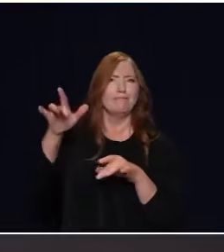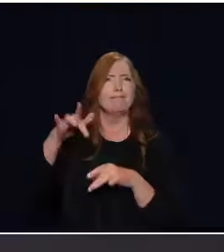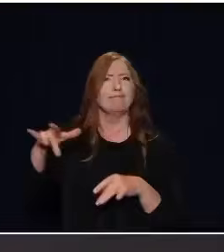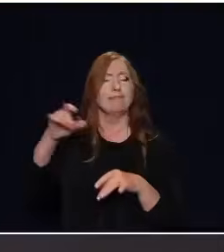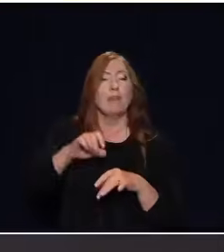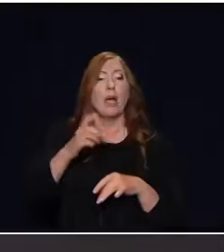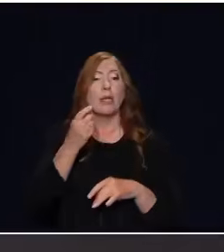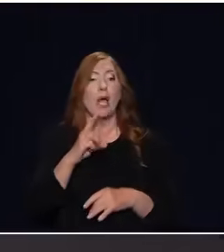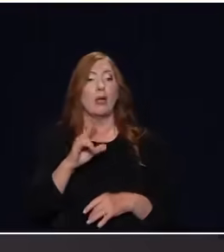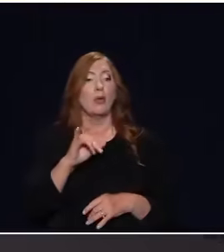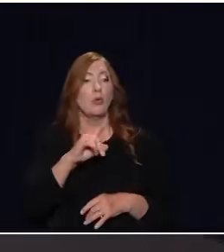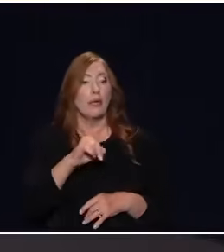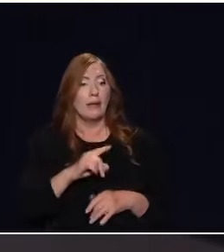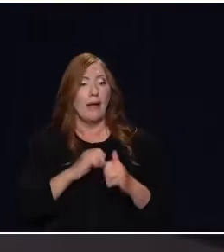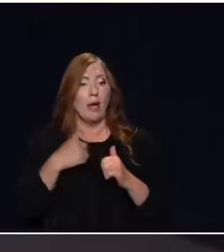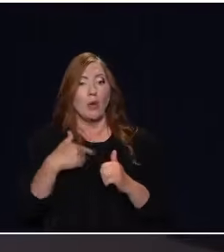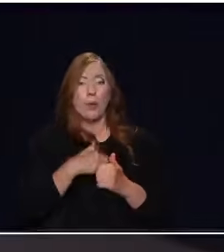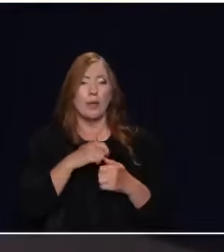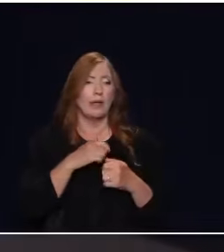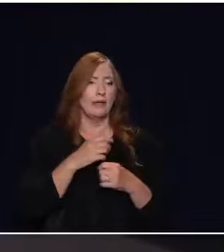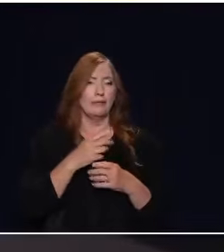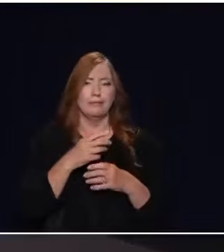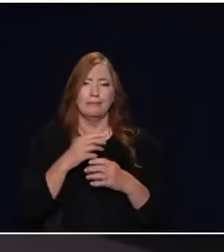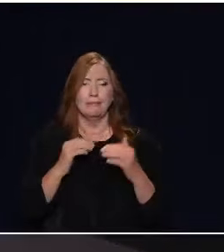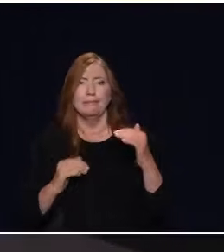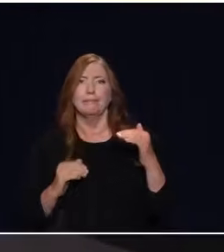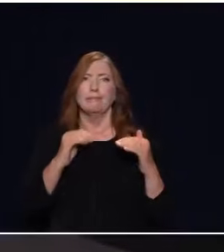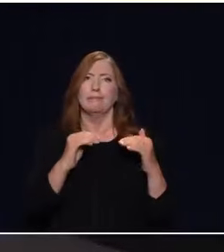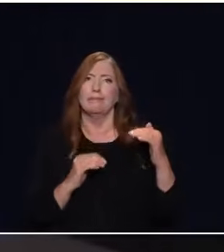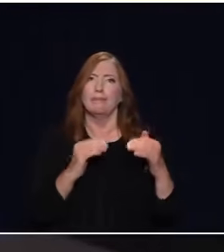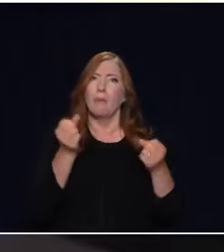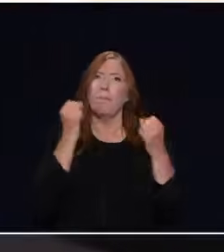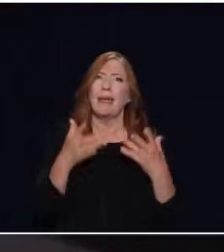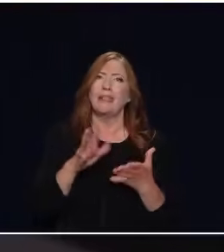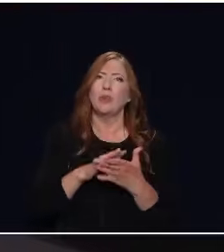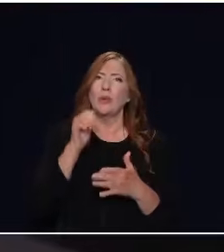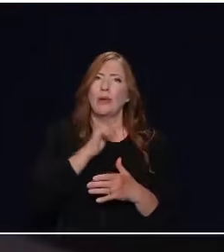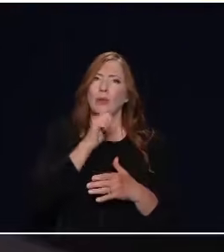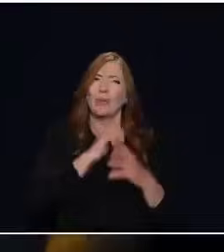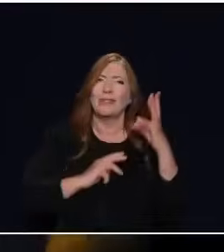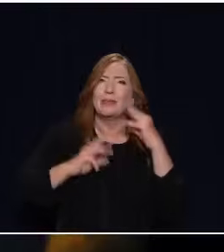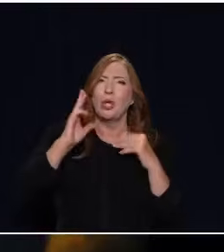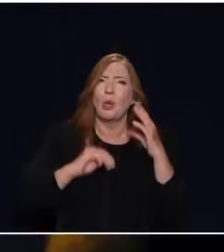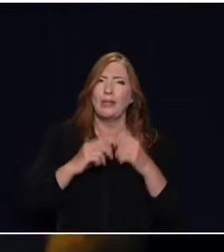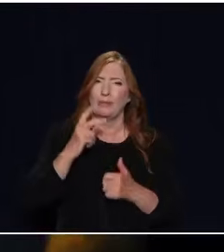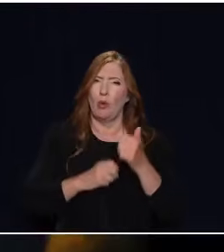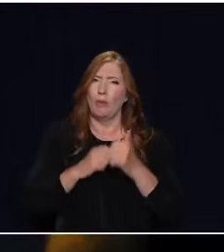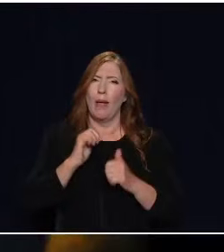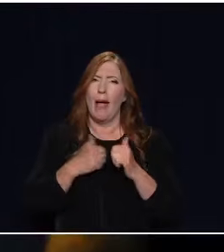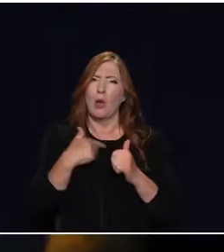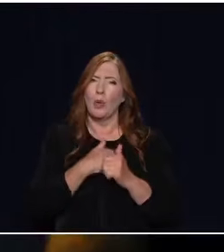TEACHERS CAN GIVE BACK AND GROW THEIR FAMILIES IN THOSE